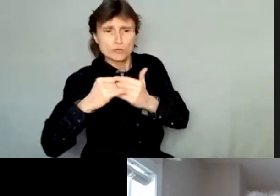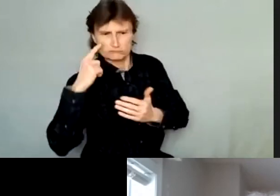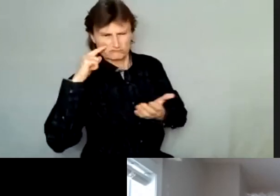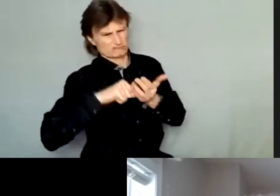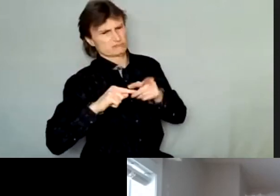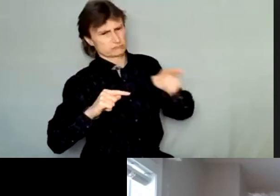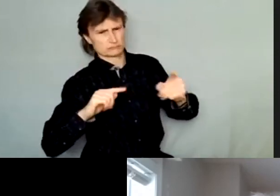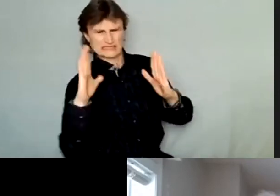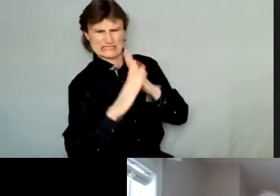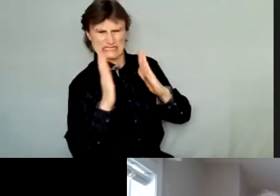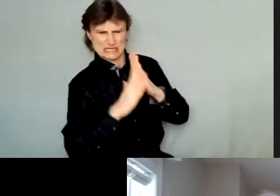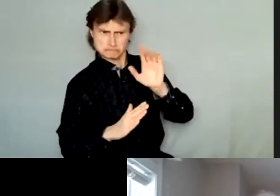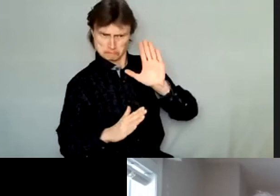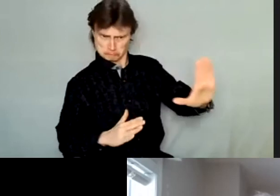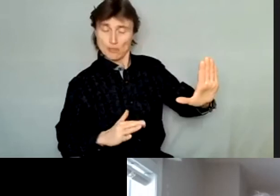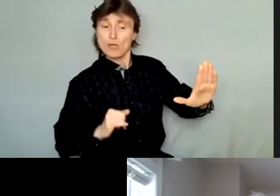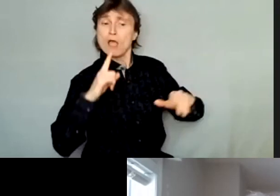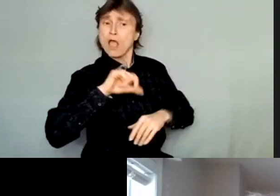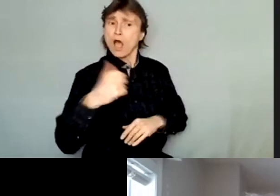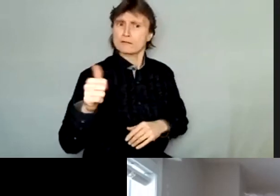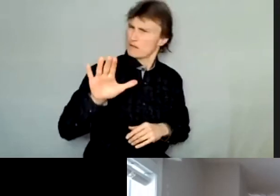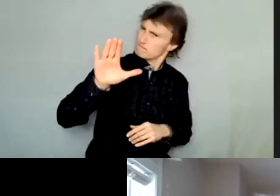and some being led a bit more directly from CADA.